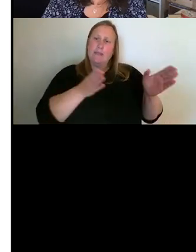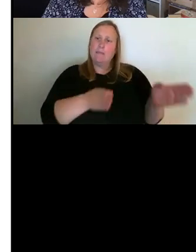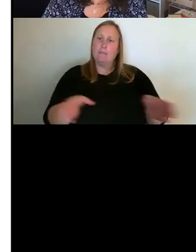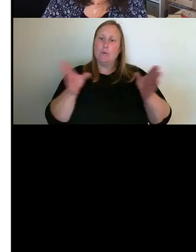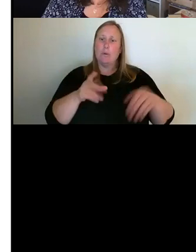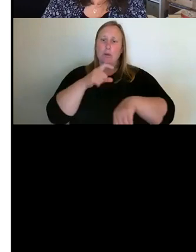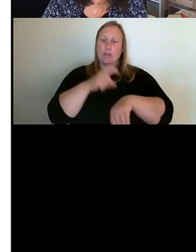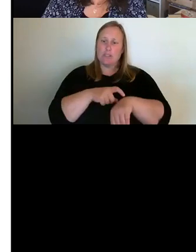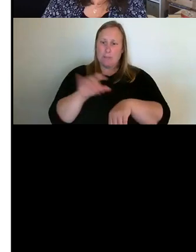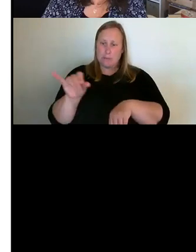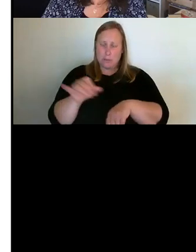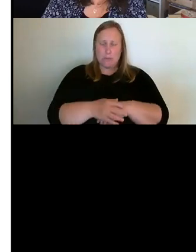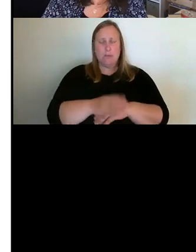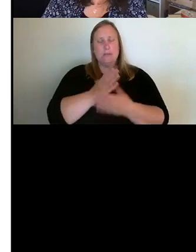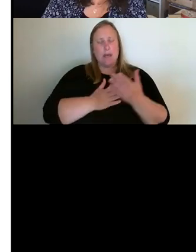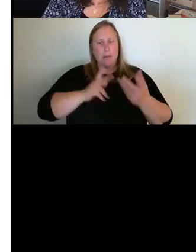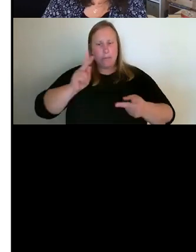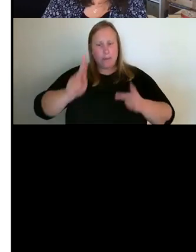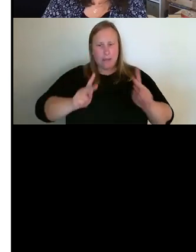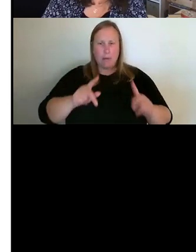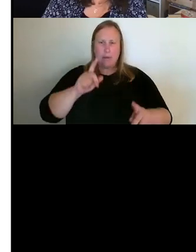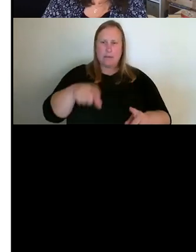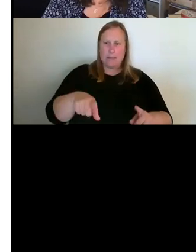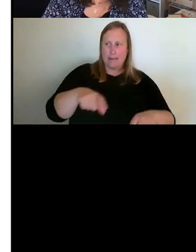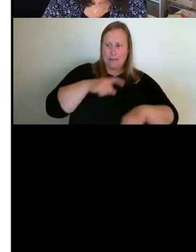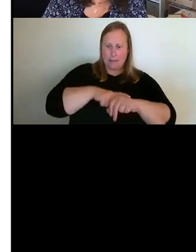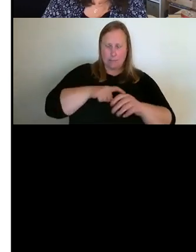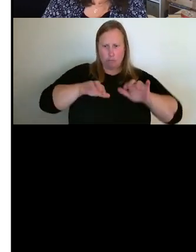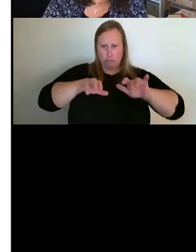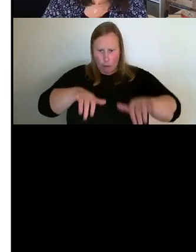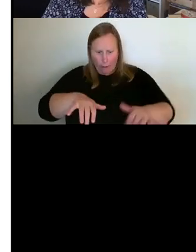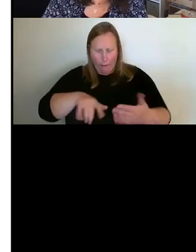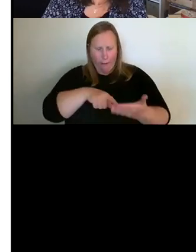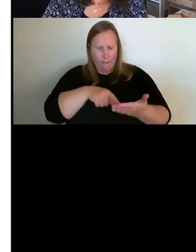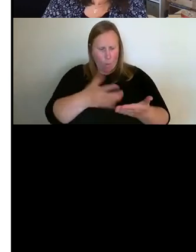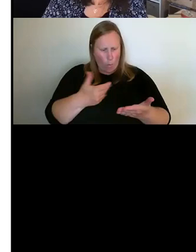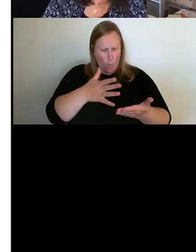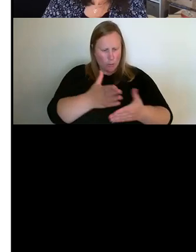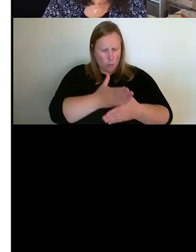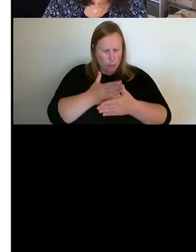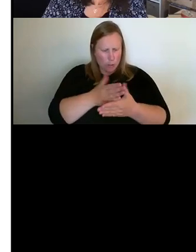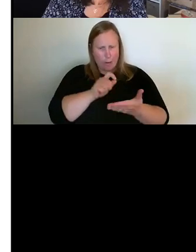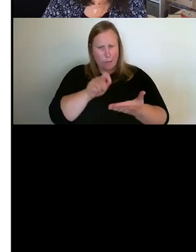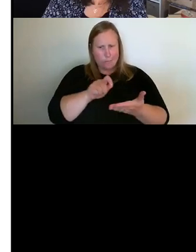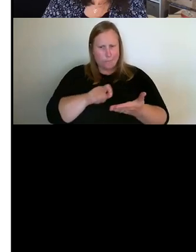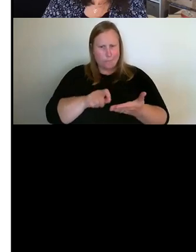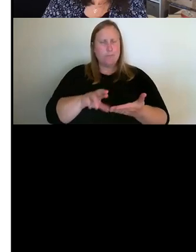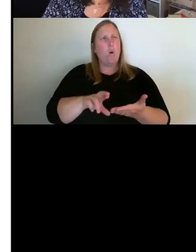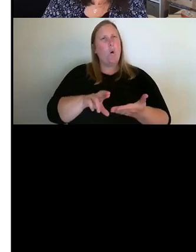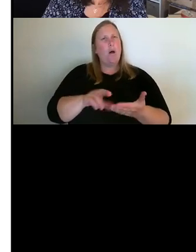Some people need time to draft what they are going to share or they need time to process what they are